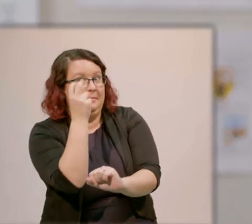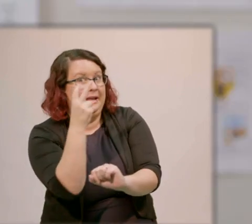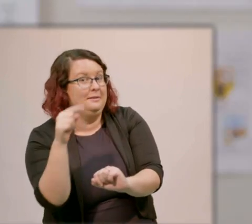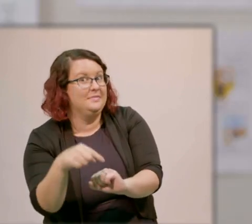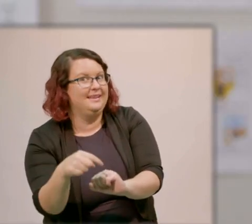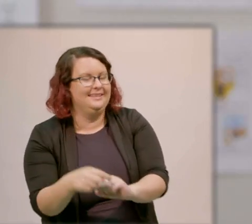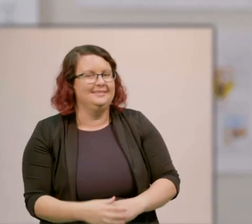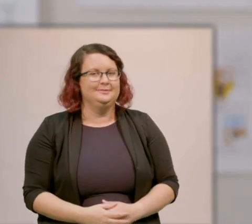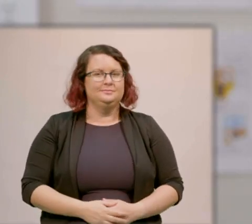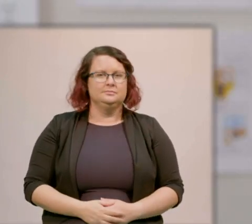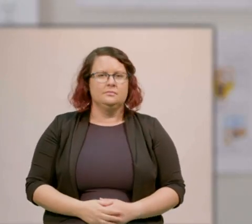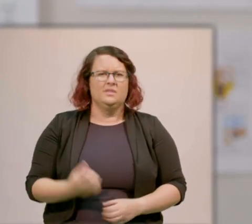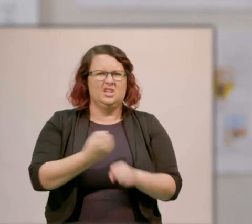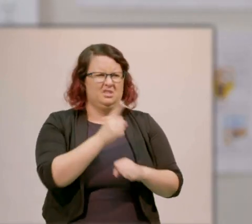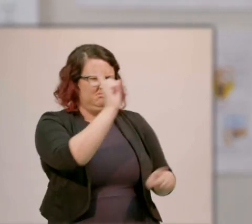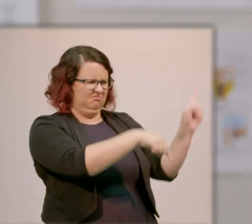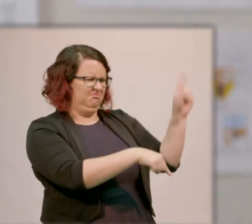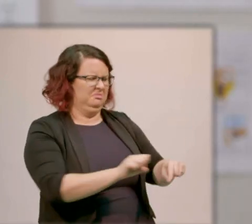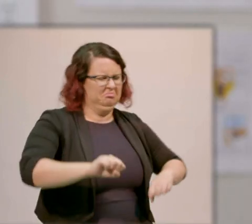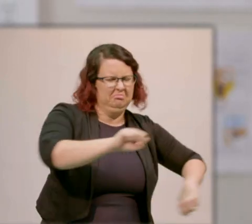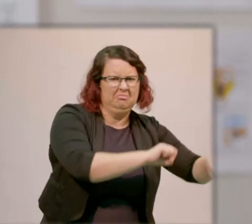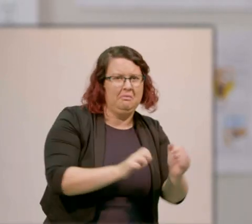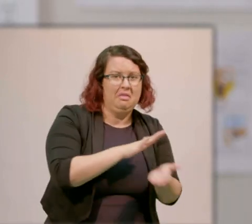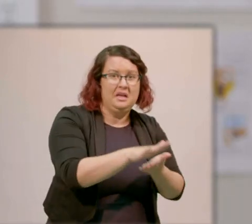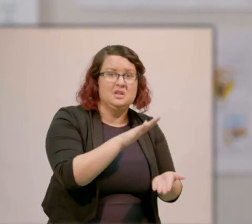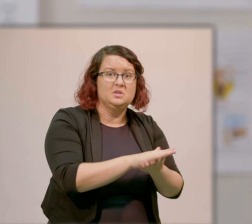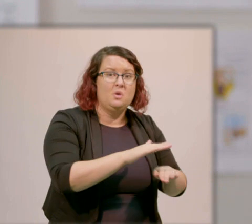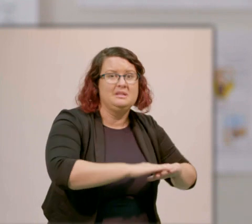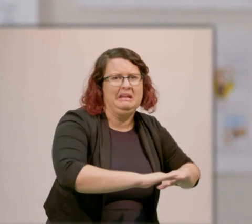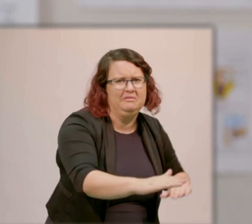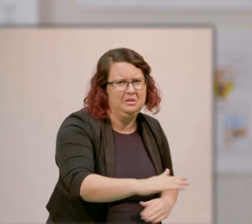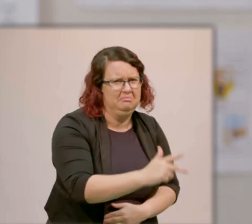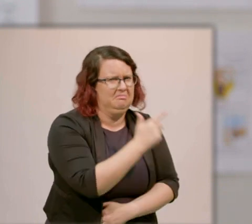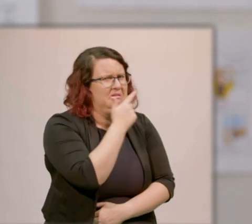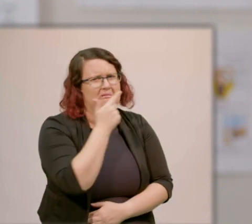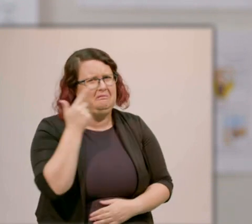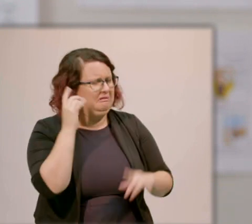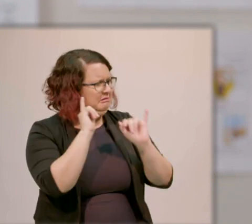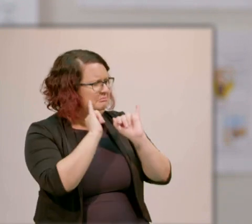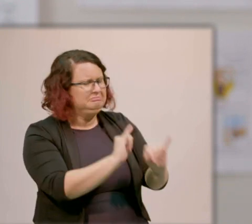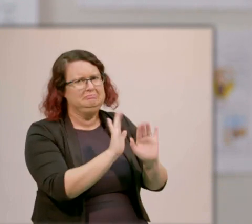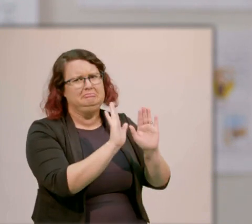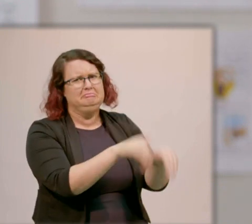She made them scrub the filthy kitchen floor. It was a terrible, horrible, ghastly chore.